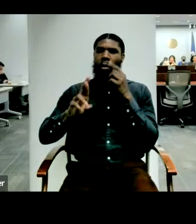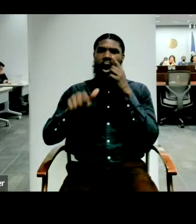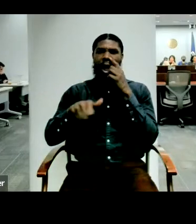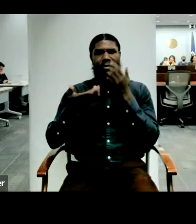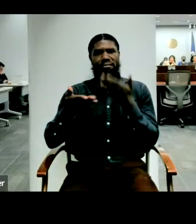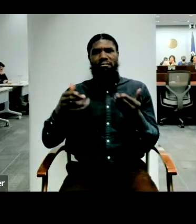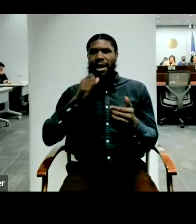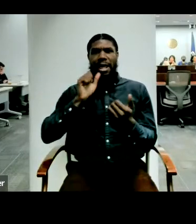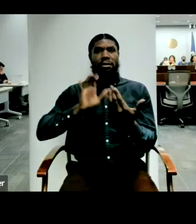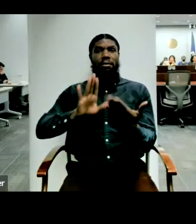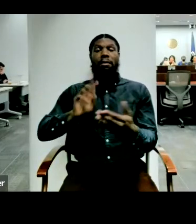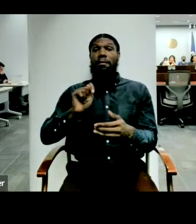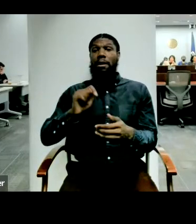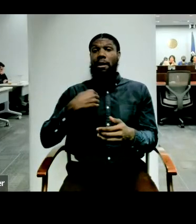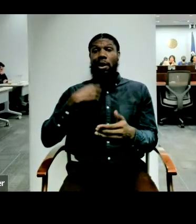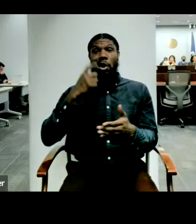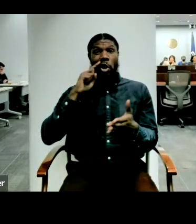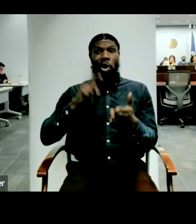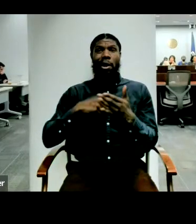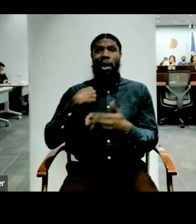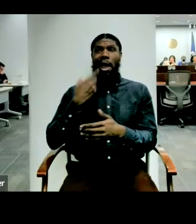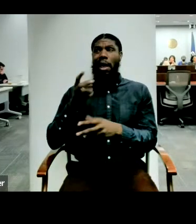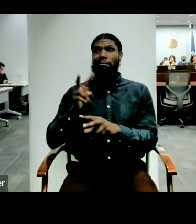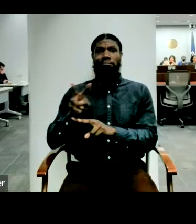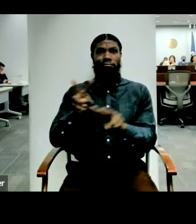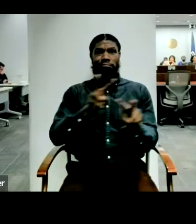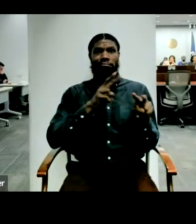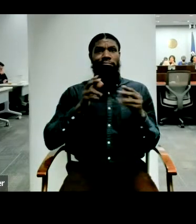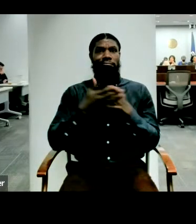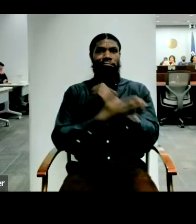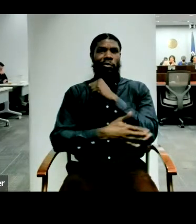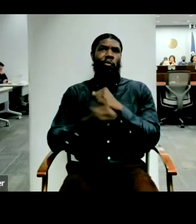I noticed as I look across the country in the last two or three years, almost every state is